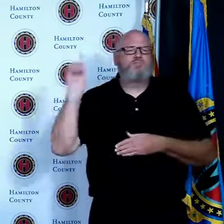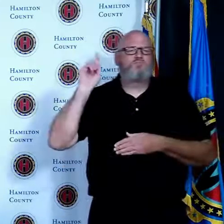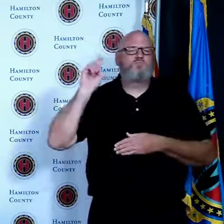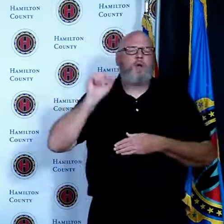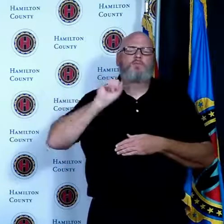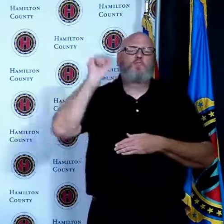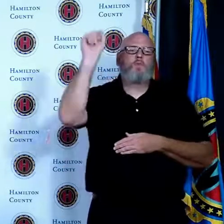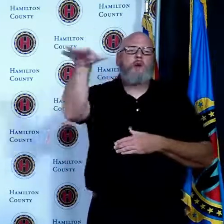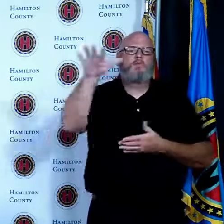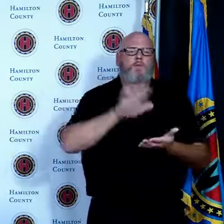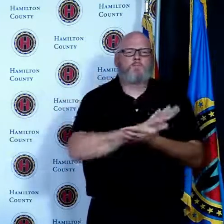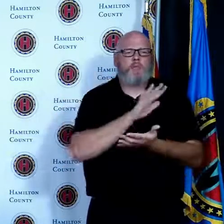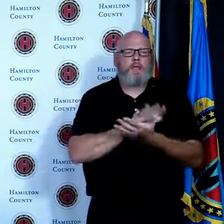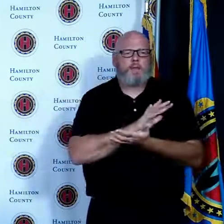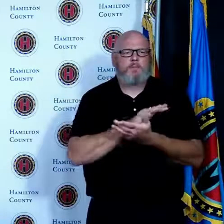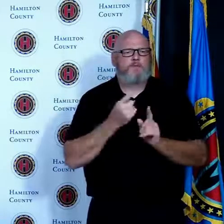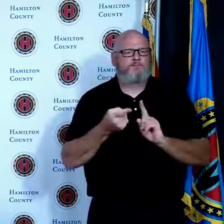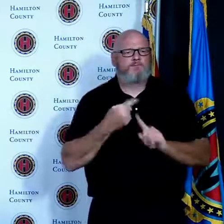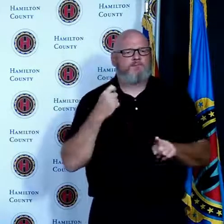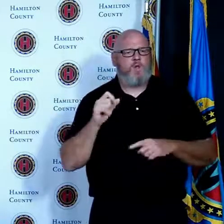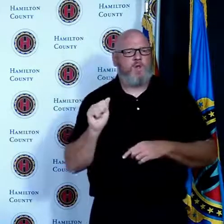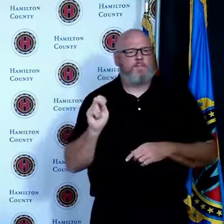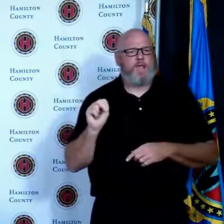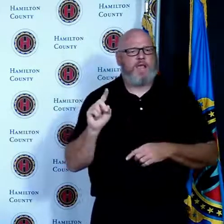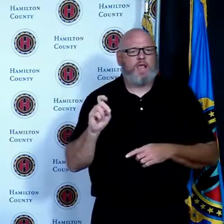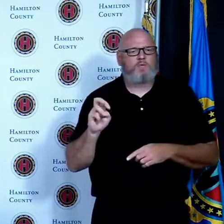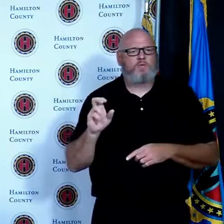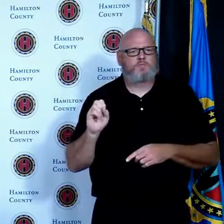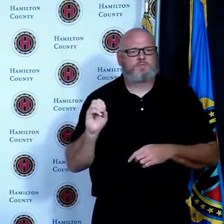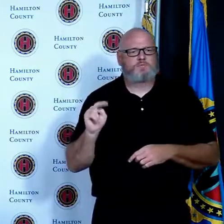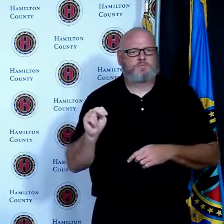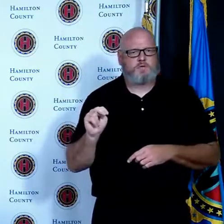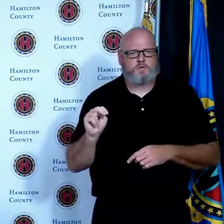as a Census taker right now and he said that he's getting a